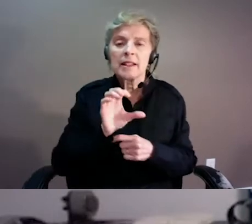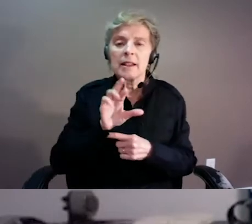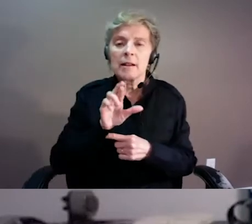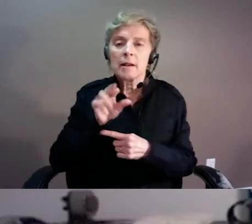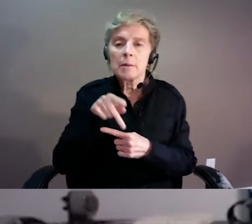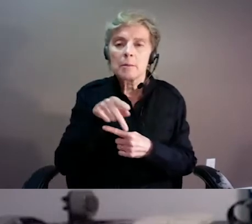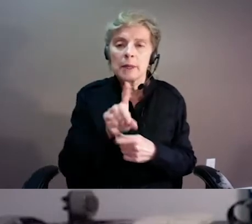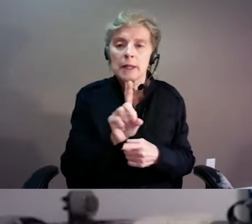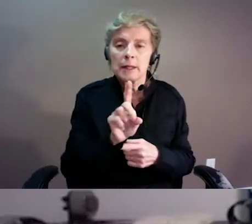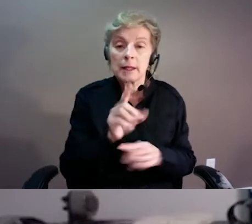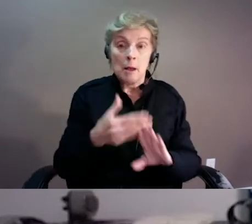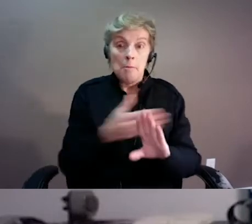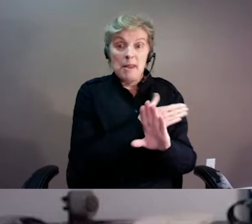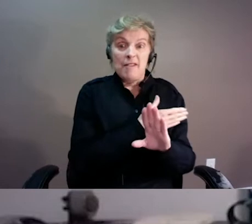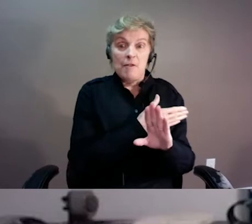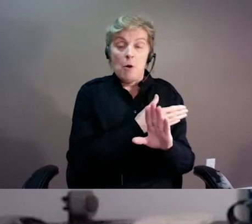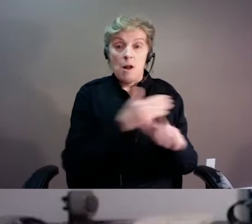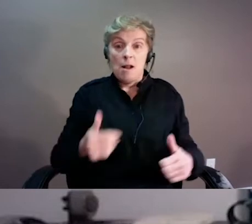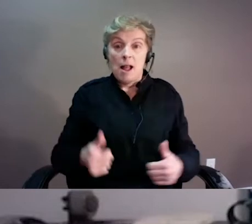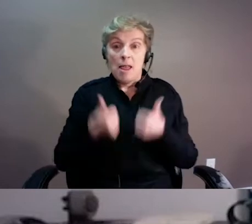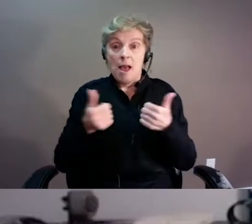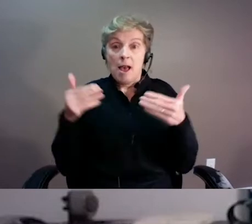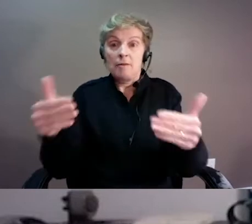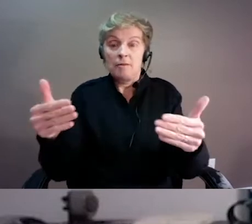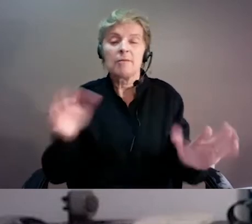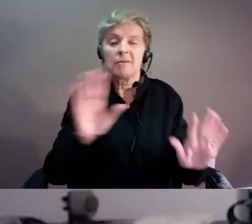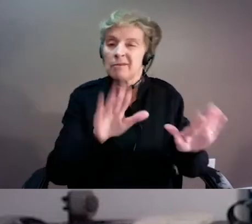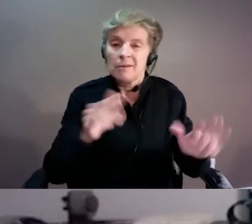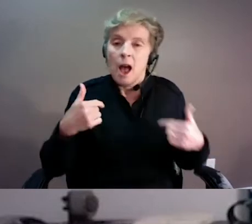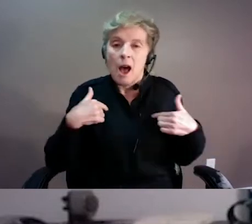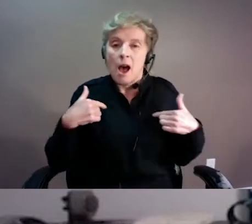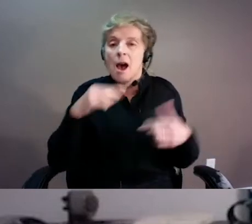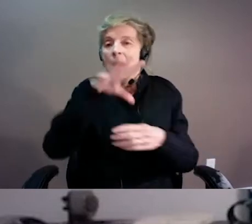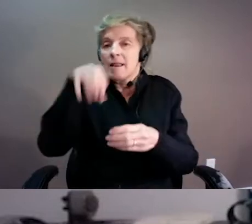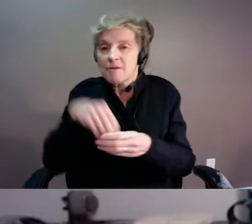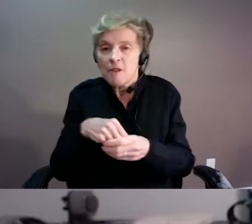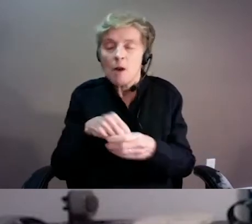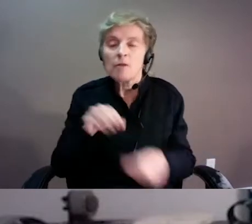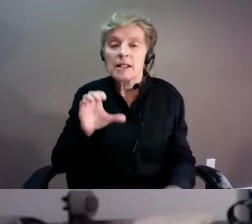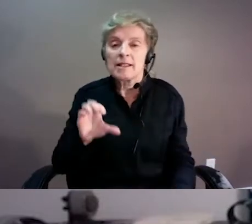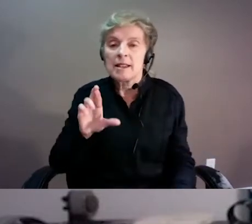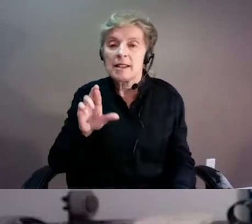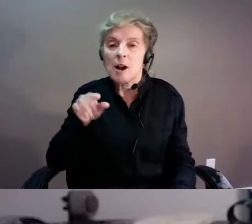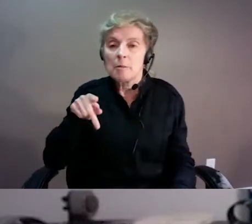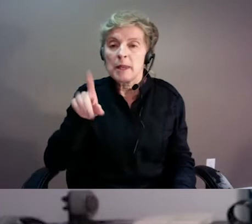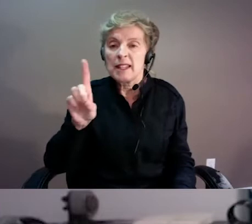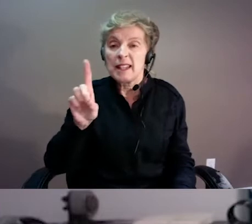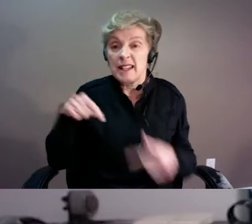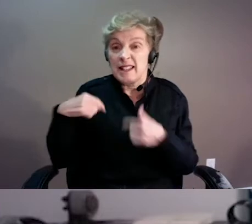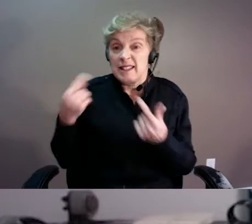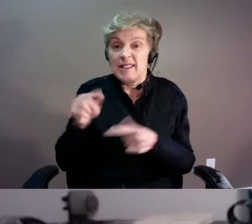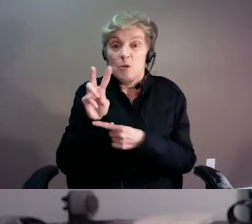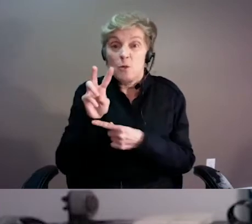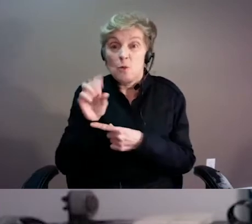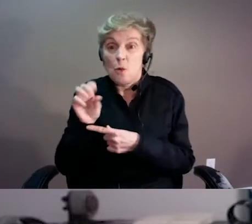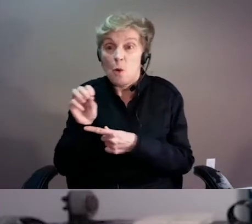went live, I've been involved with work around the convention since it was dropped in 2003, 2004. And